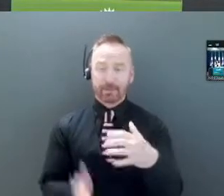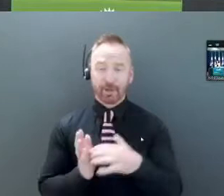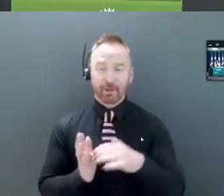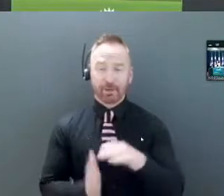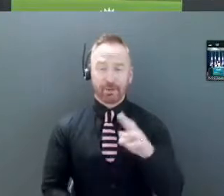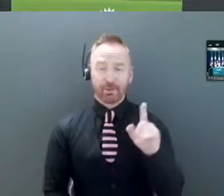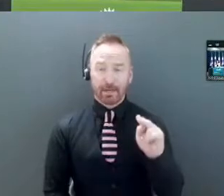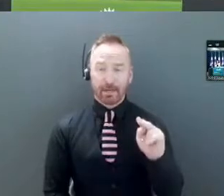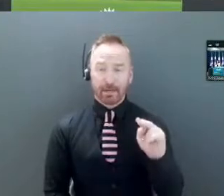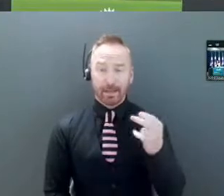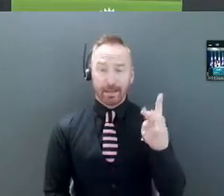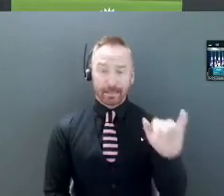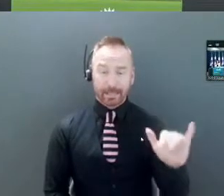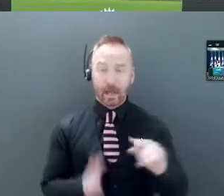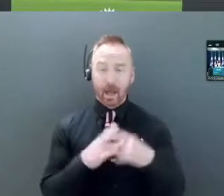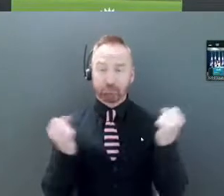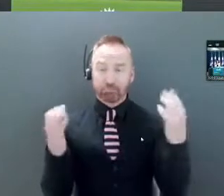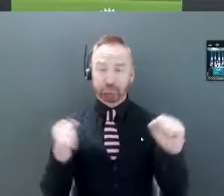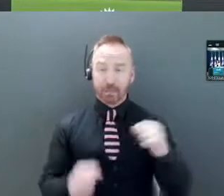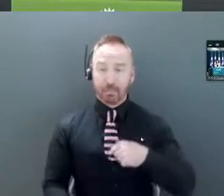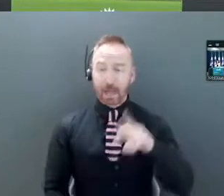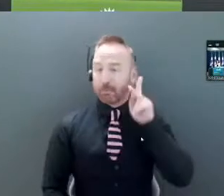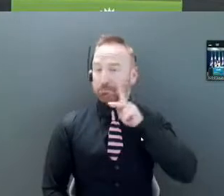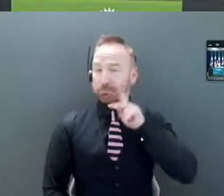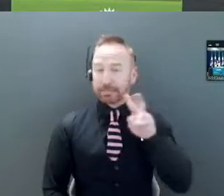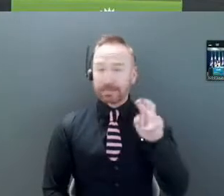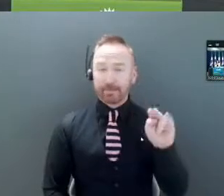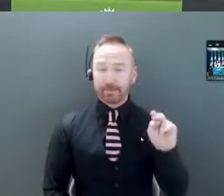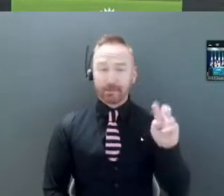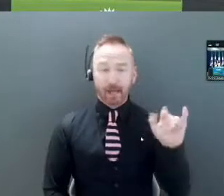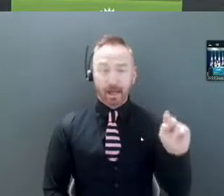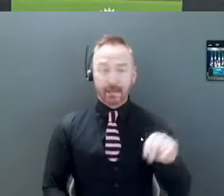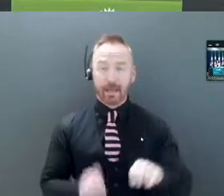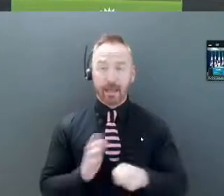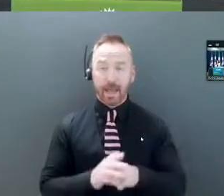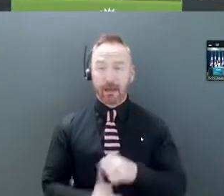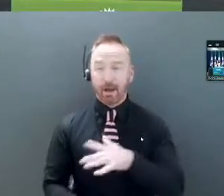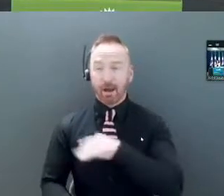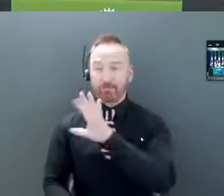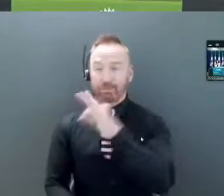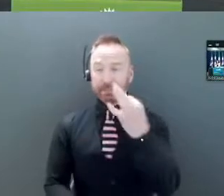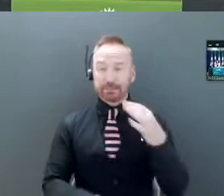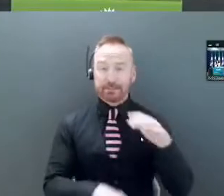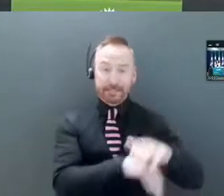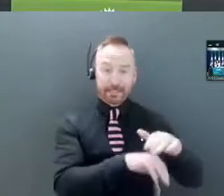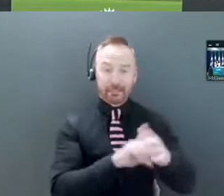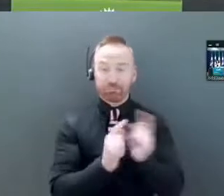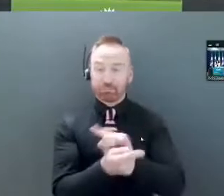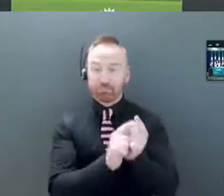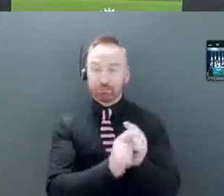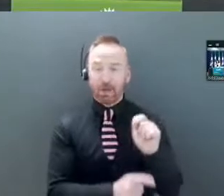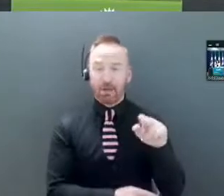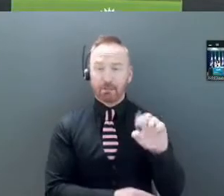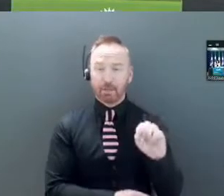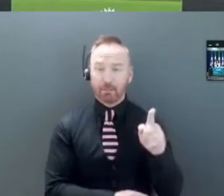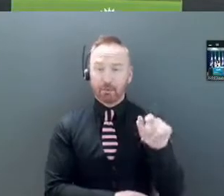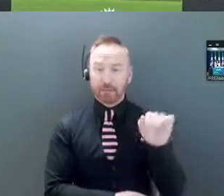Our sign language interpretation is provided by Kevin Klein, and our French translation by Andre Bourcier.